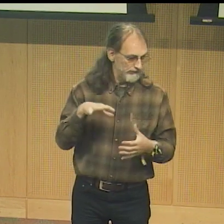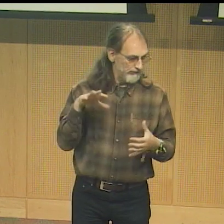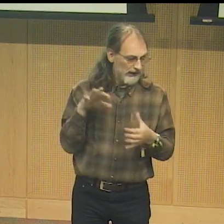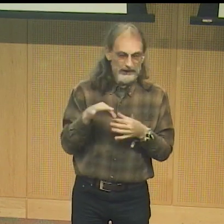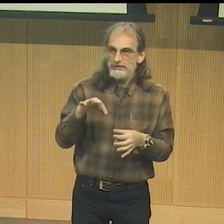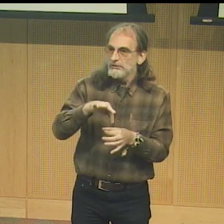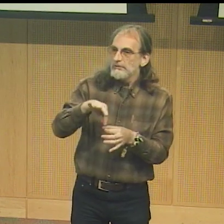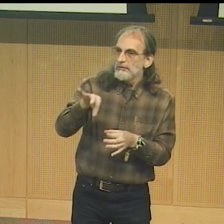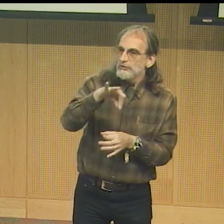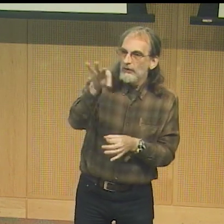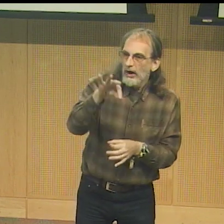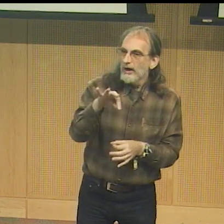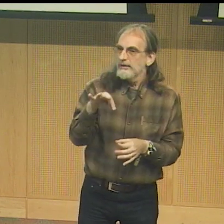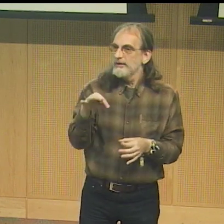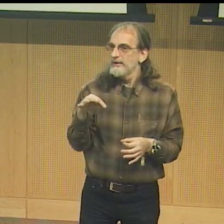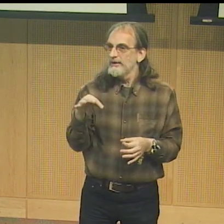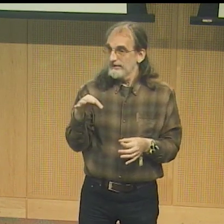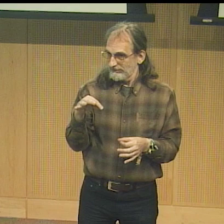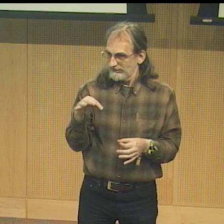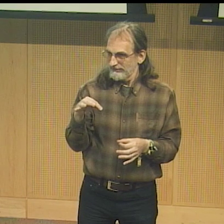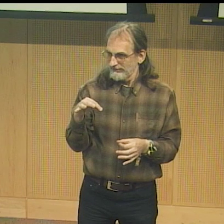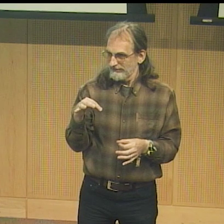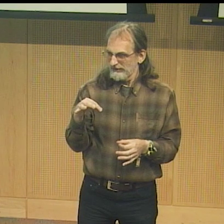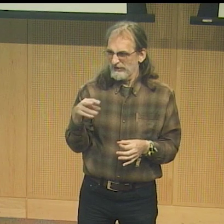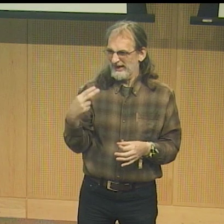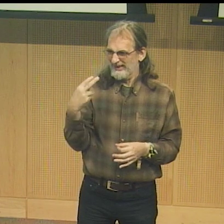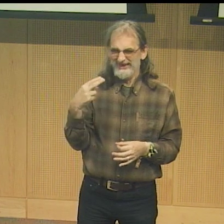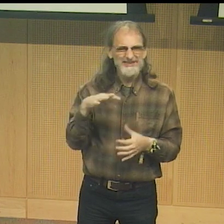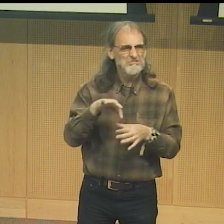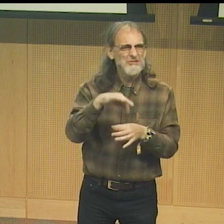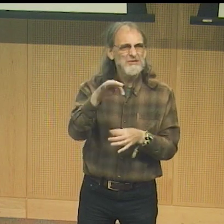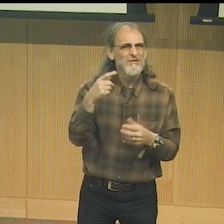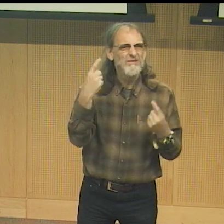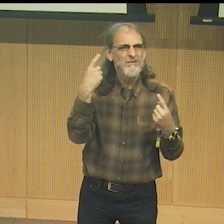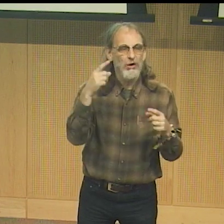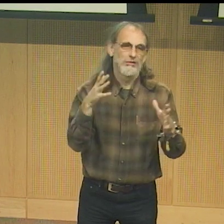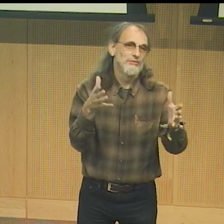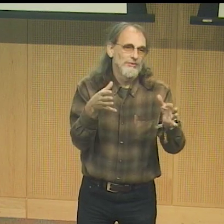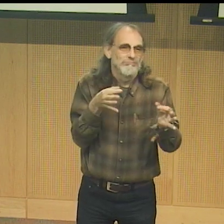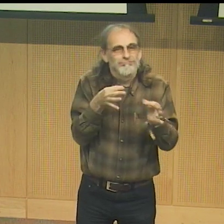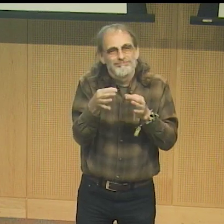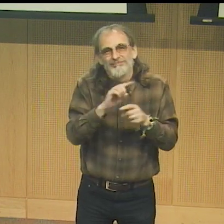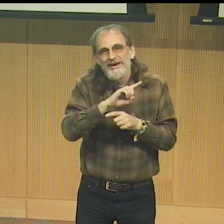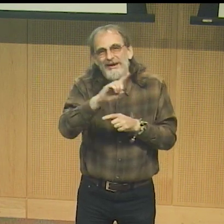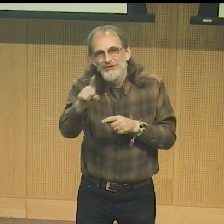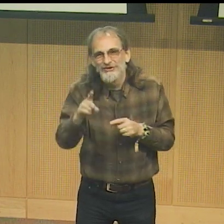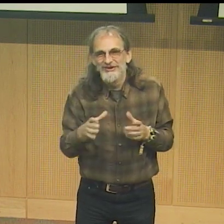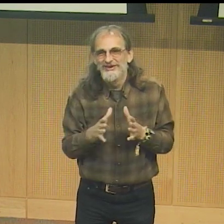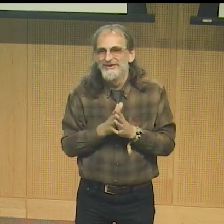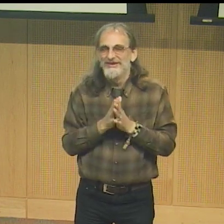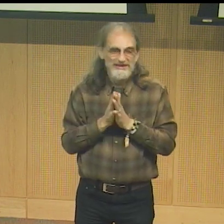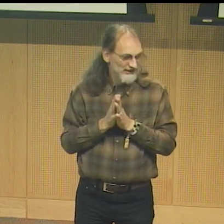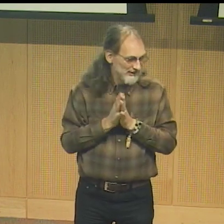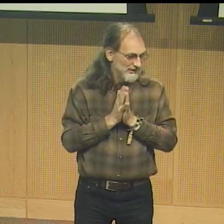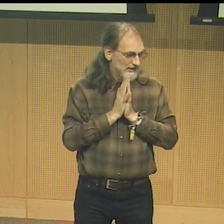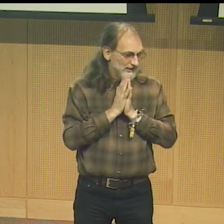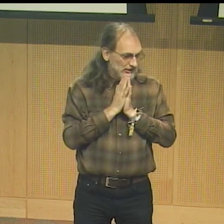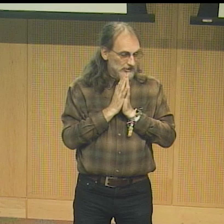There were the--there's Deafhood and spirituality groups. And you may wonder how spirituality is affected by